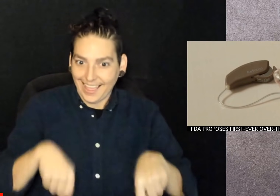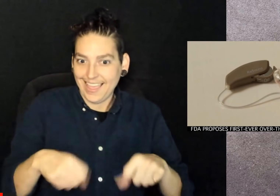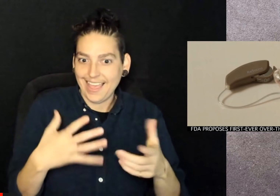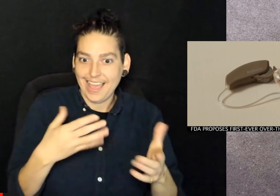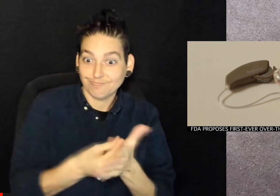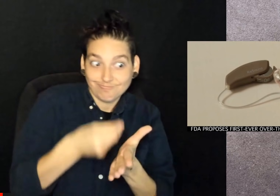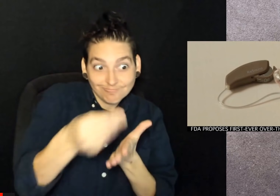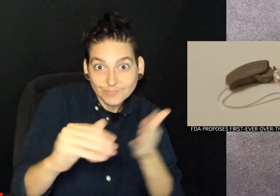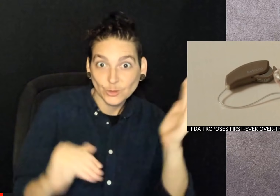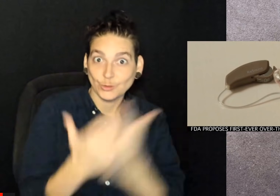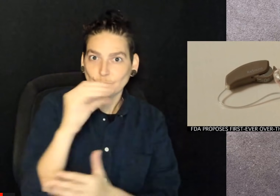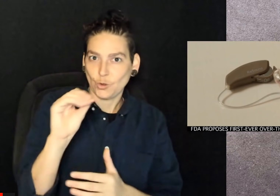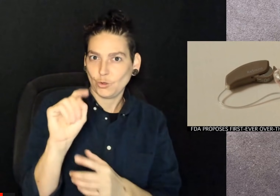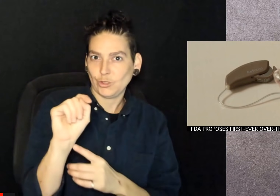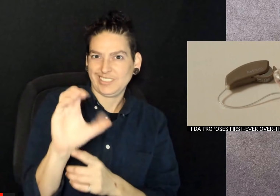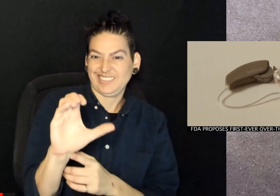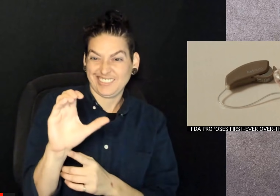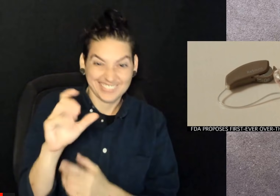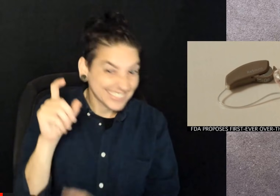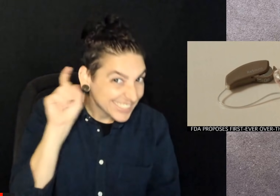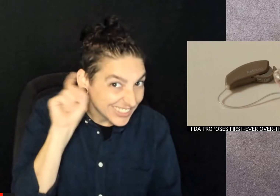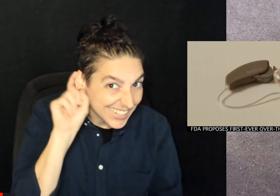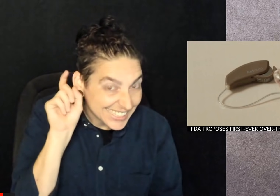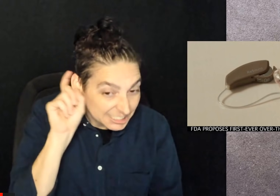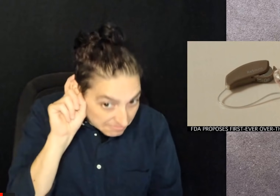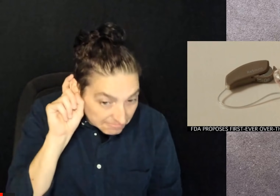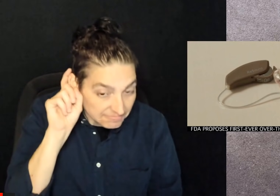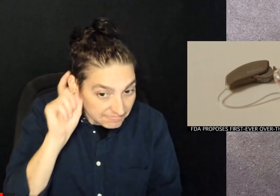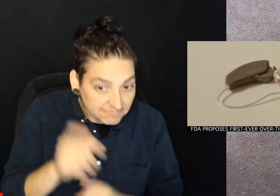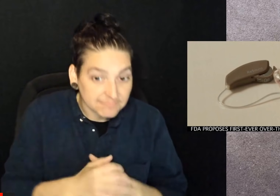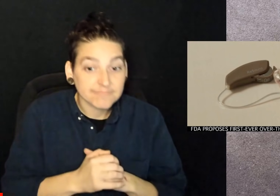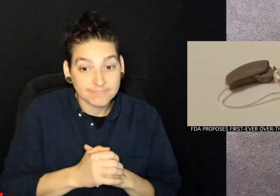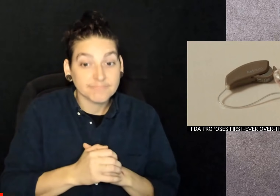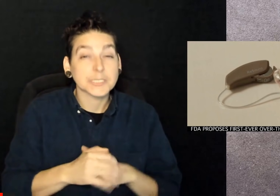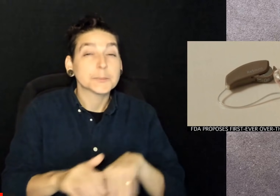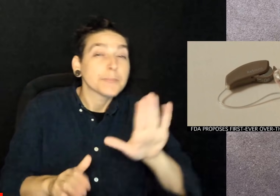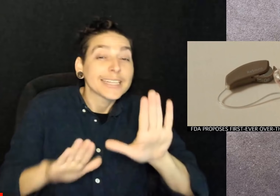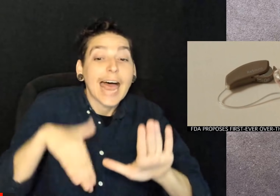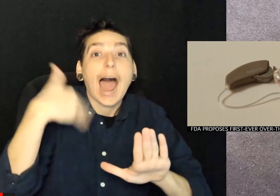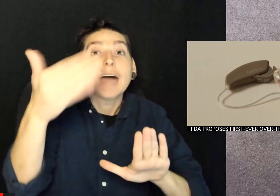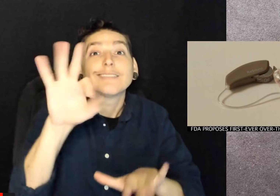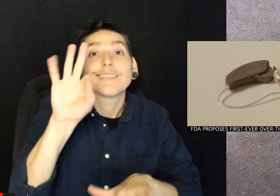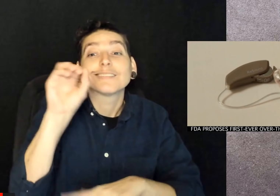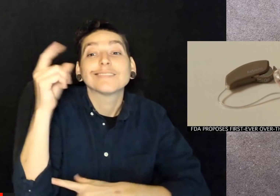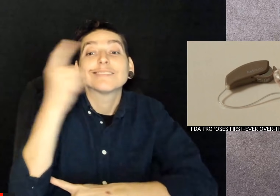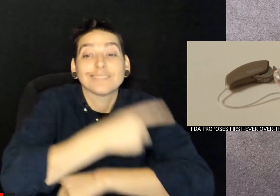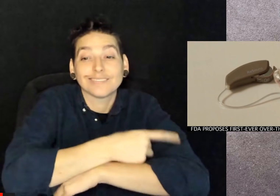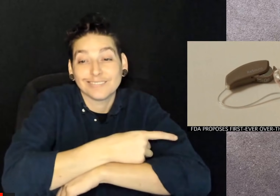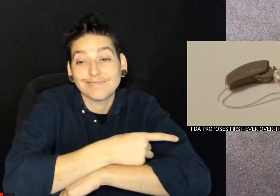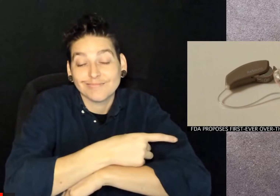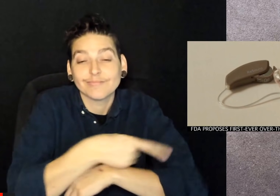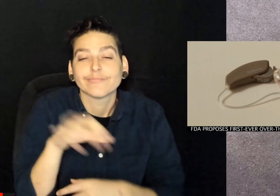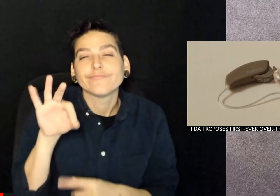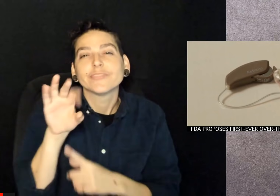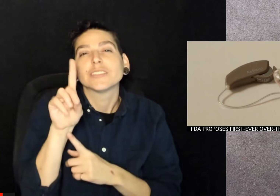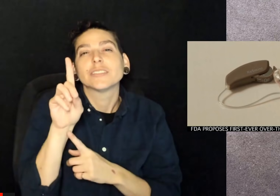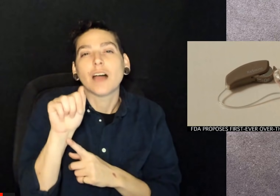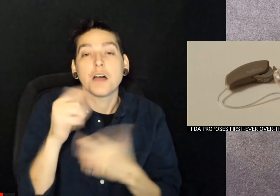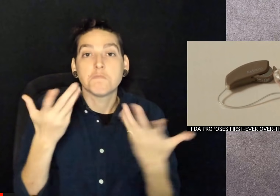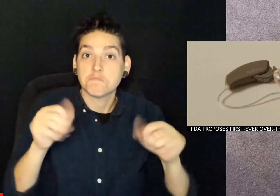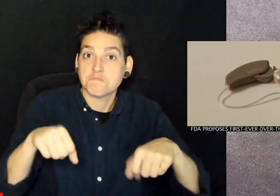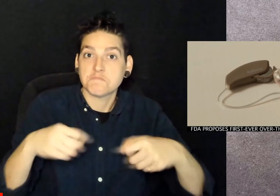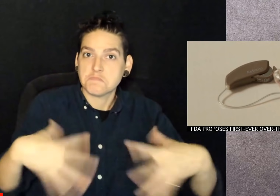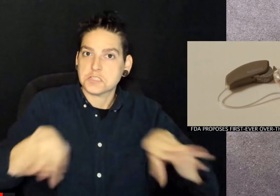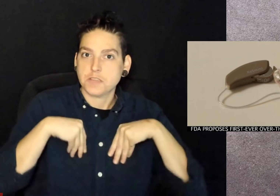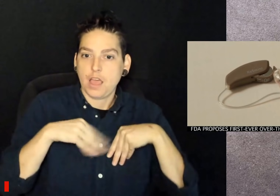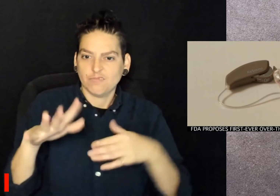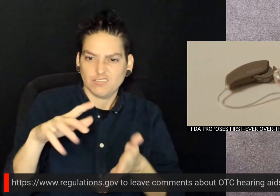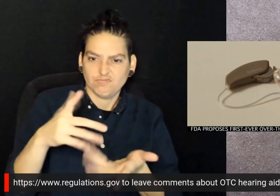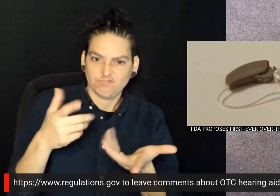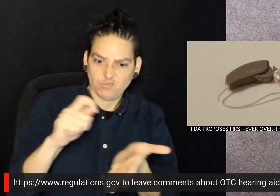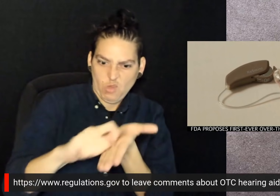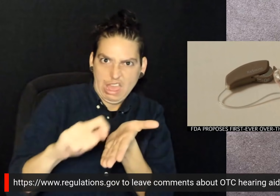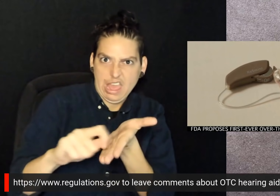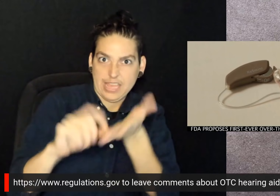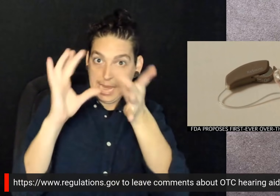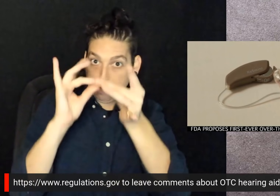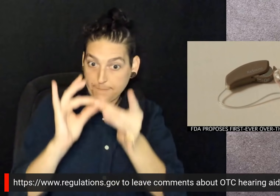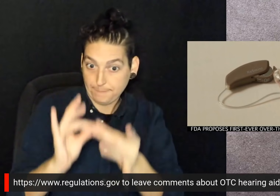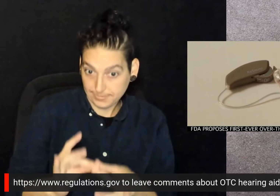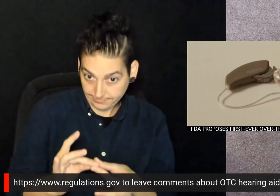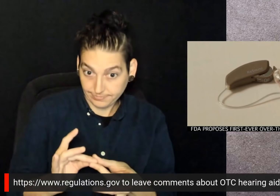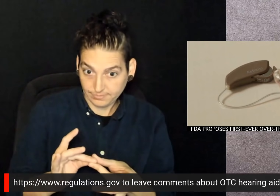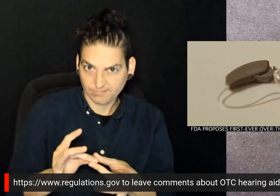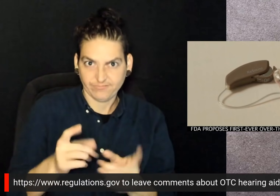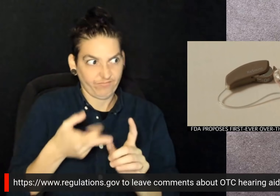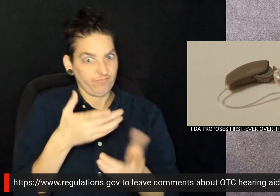will be able to buy the new OTC hearing aids but for the next 90 days the FDA will be accepting